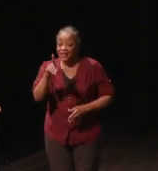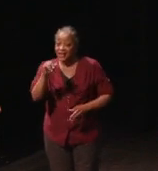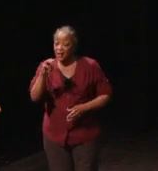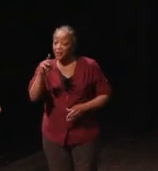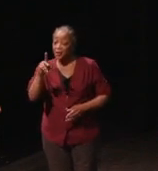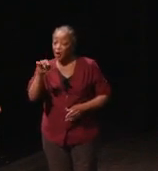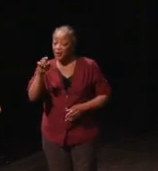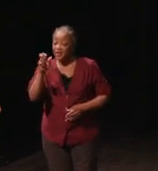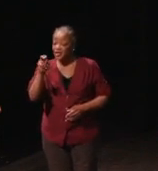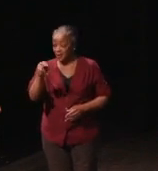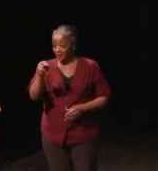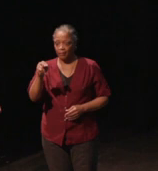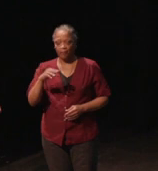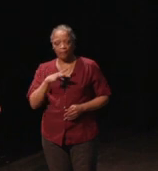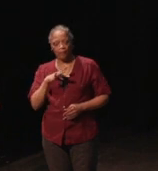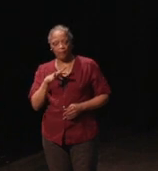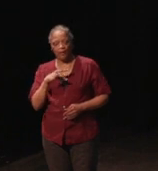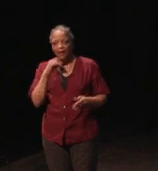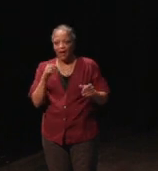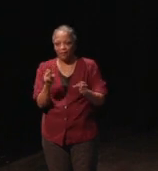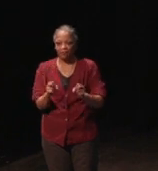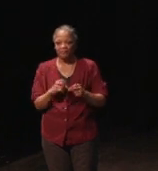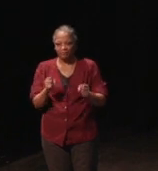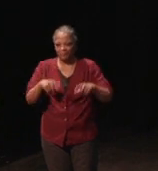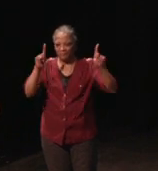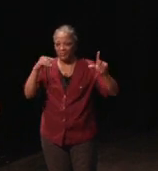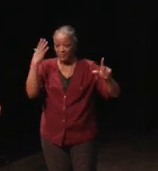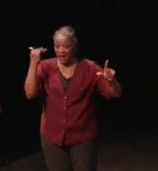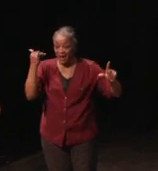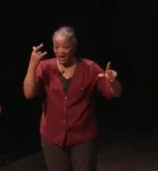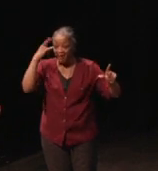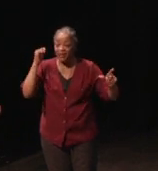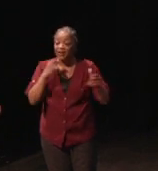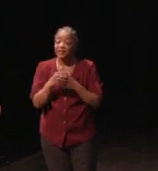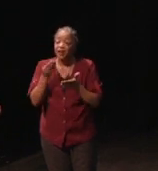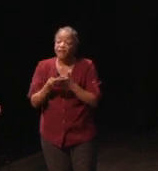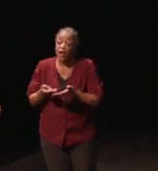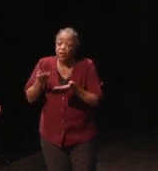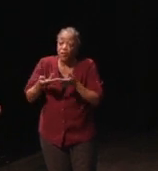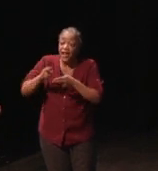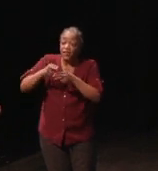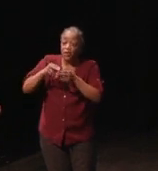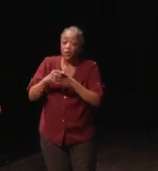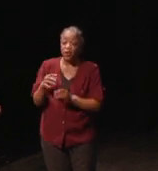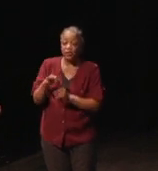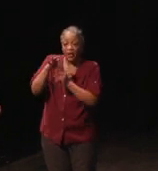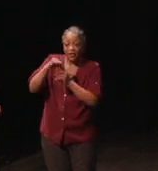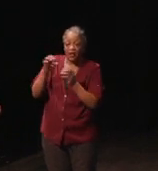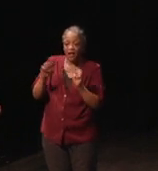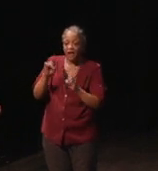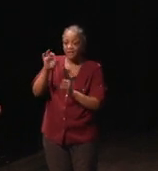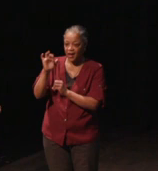The reason I've got this up on the screen, this is actually in conjunction with a fundraiser with special effects, which is a great thing in itself.